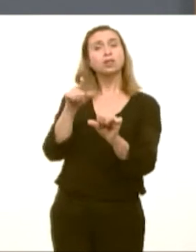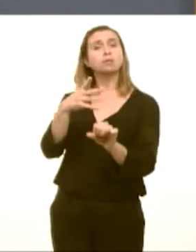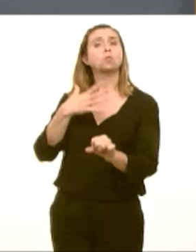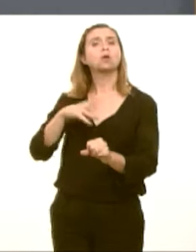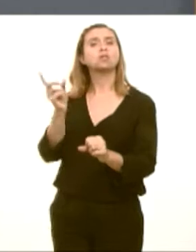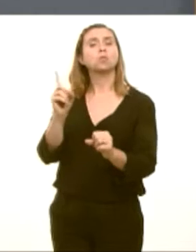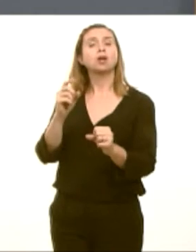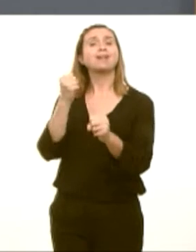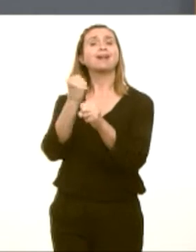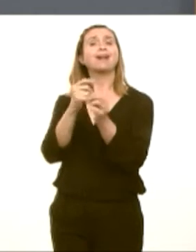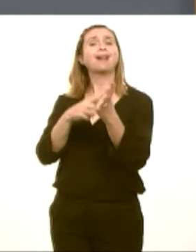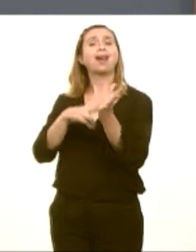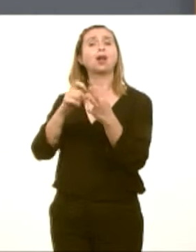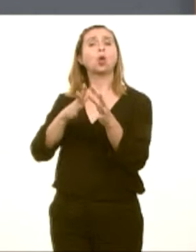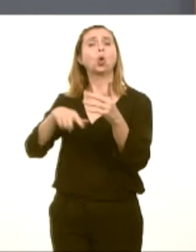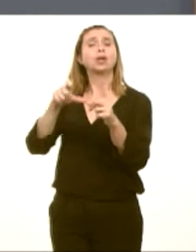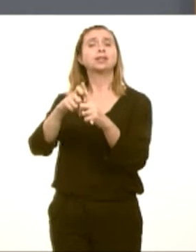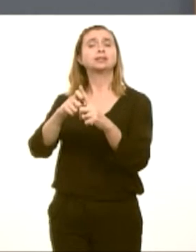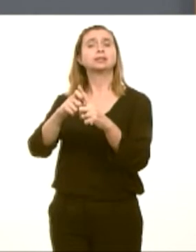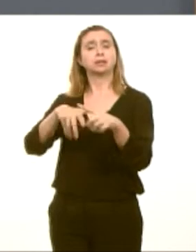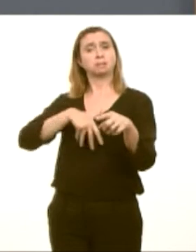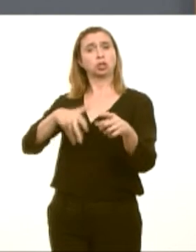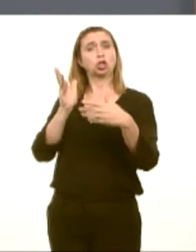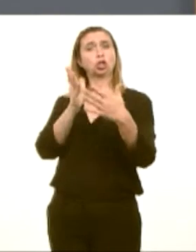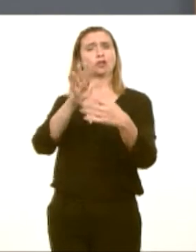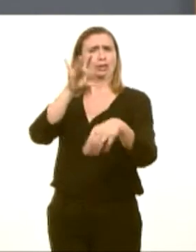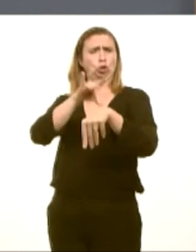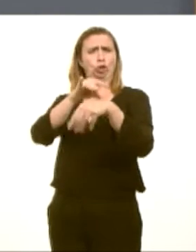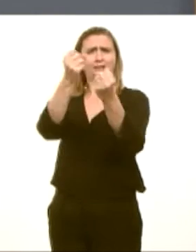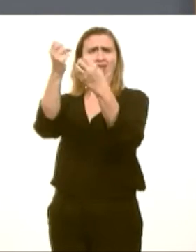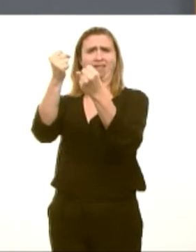at Glan Clwyd, and we donít know what your preferred option is.